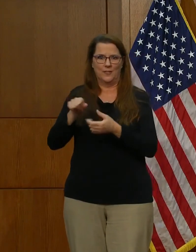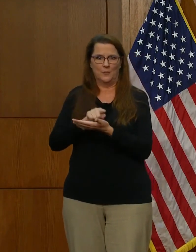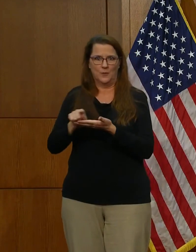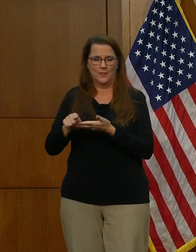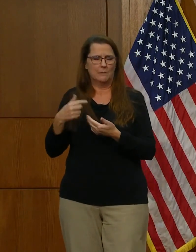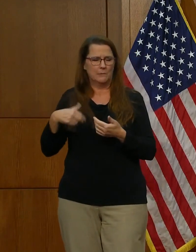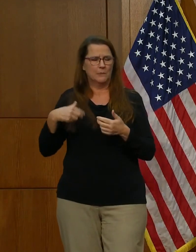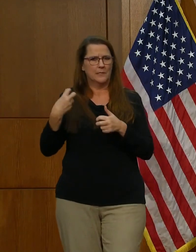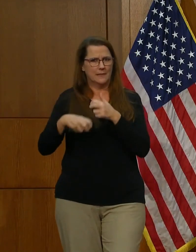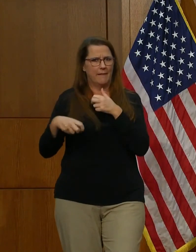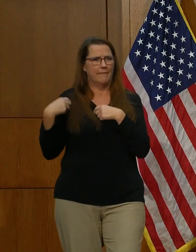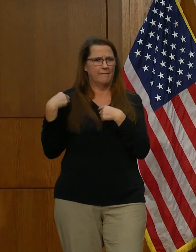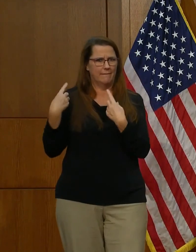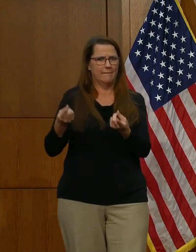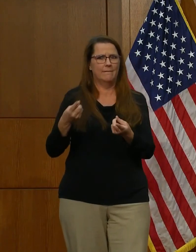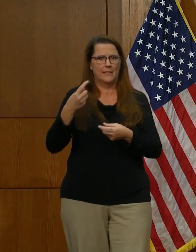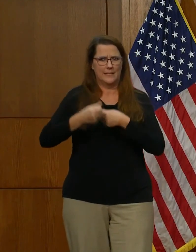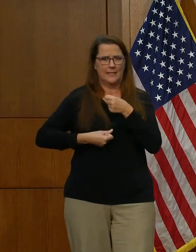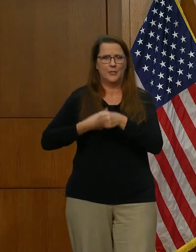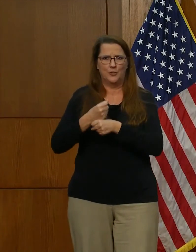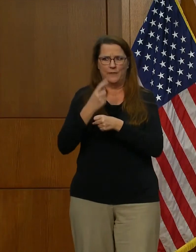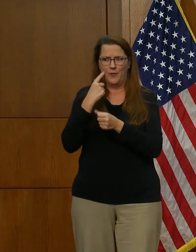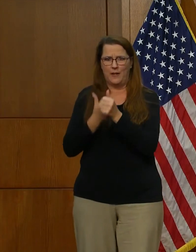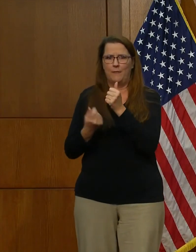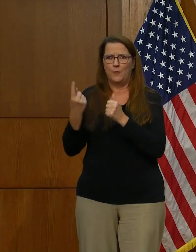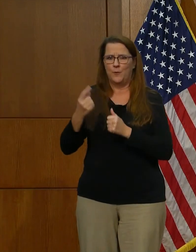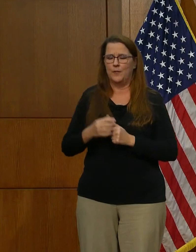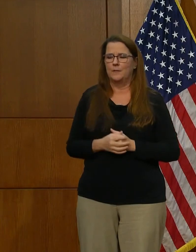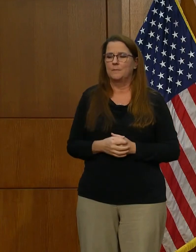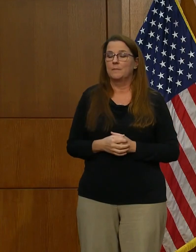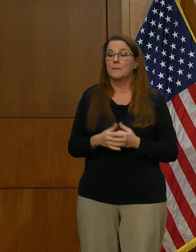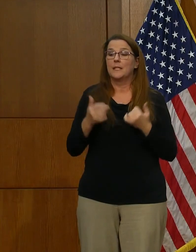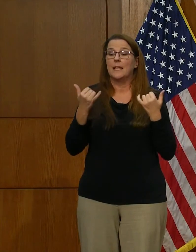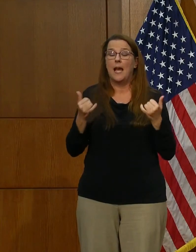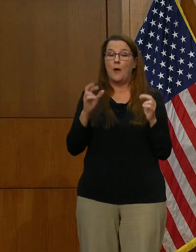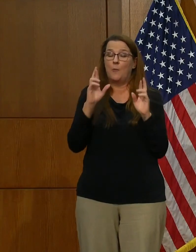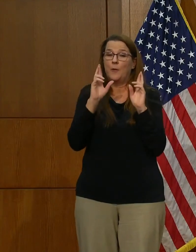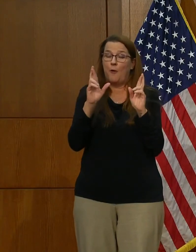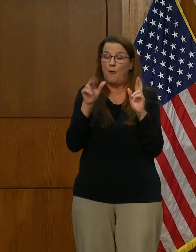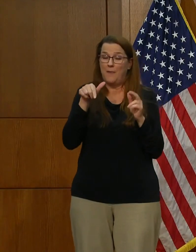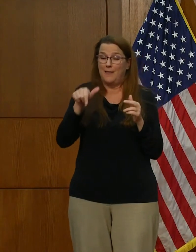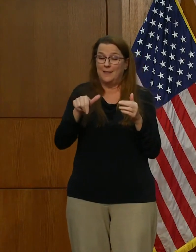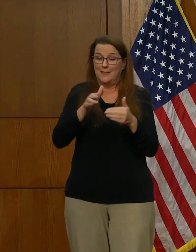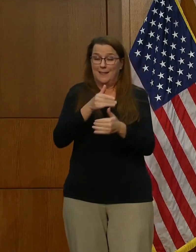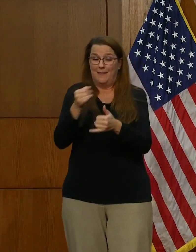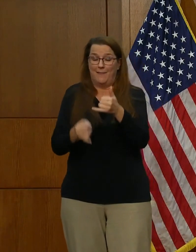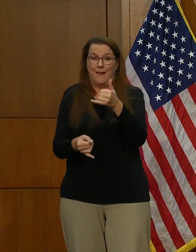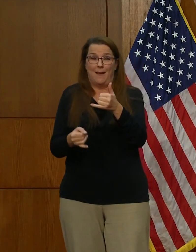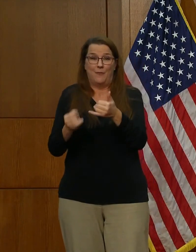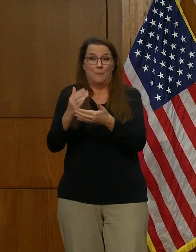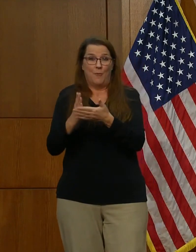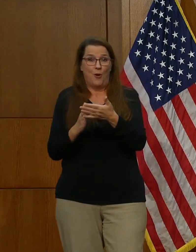HAS BEEN A TOUGH YEAR FOR EVERYONE. BUT WE'RE NOW AND